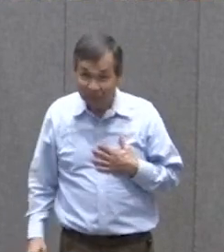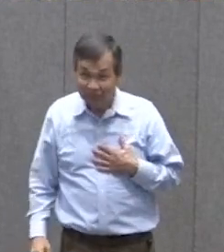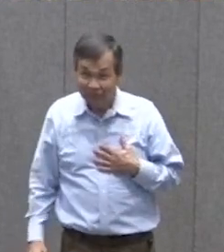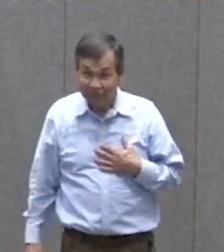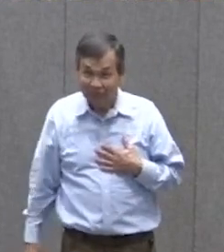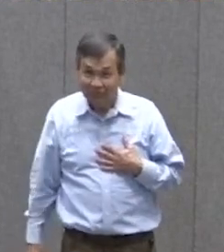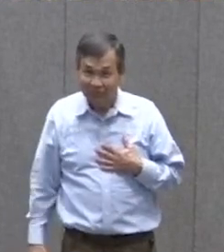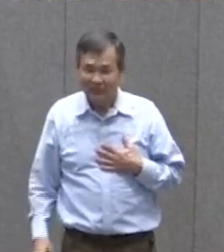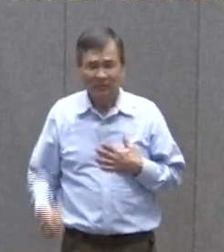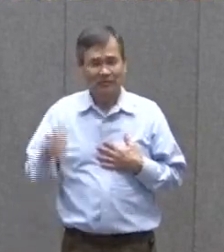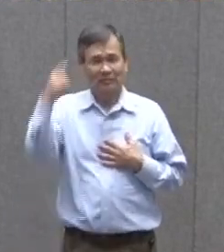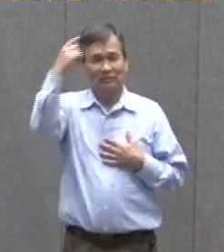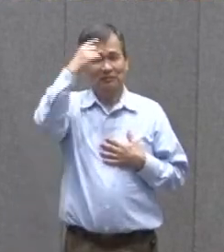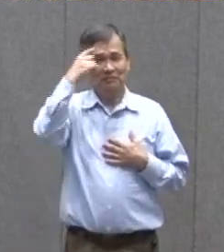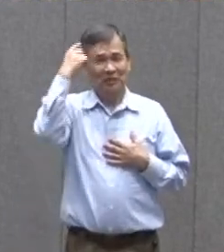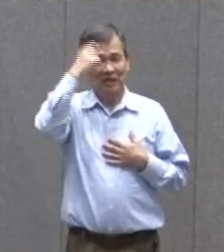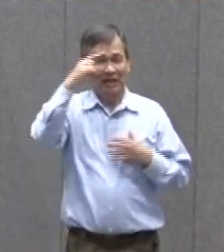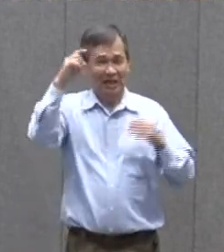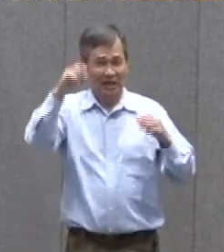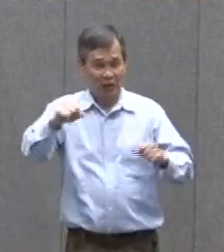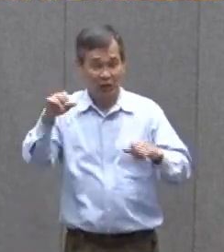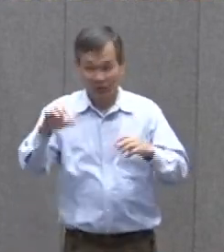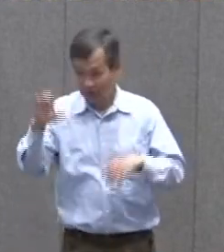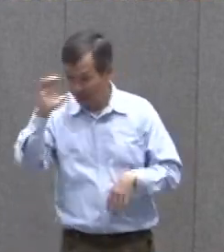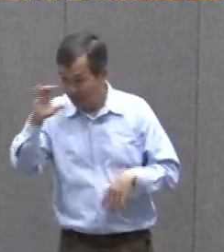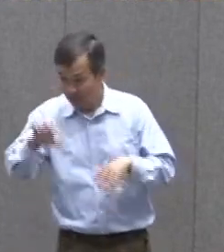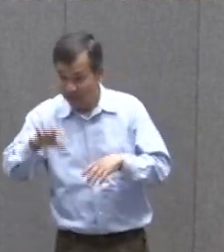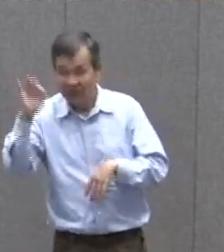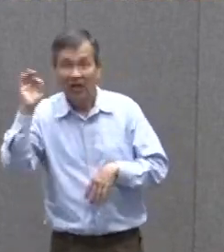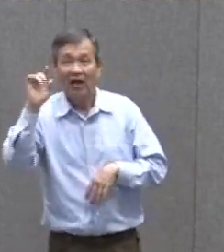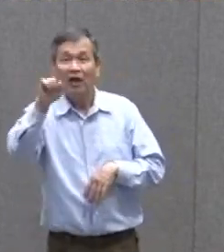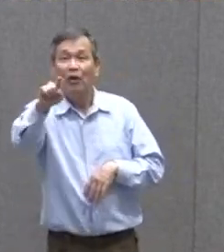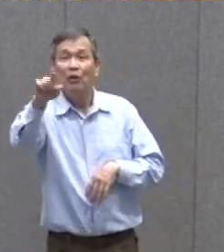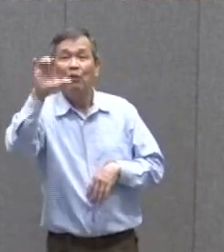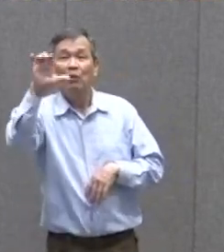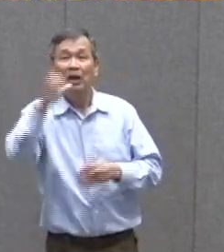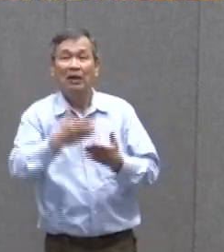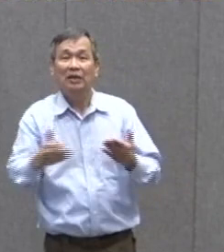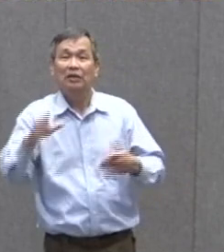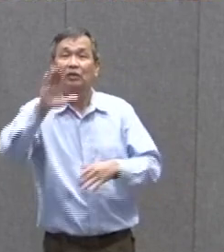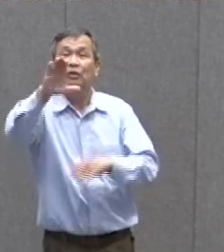I wonder if you could find 100 things at your house and make a collection.